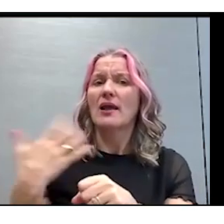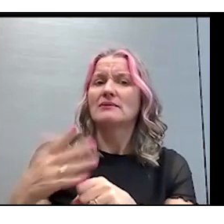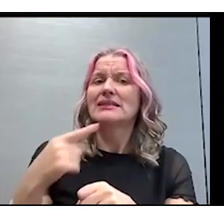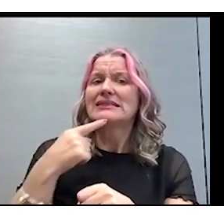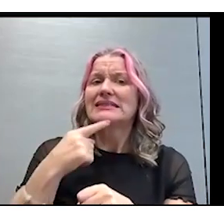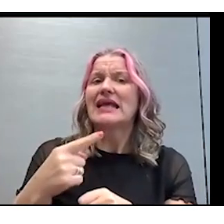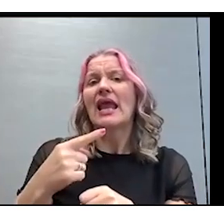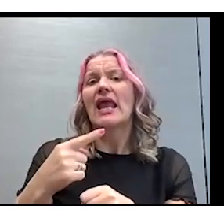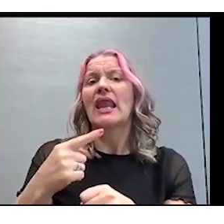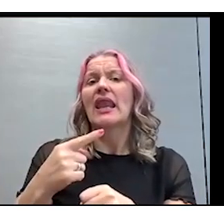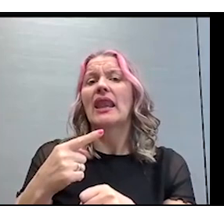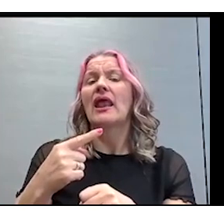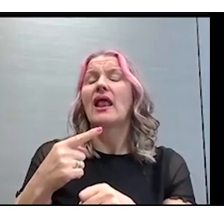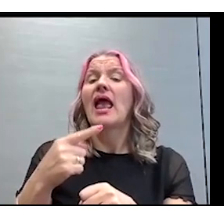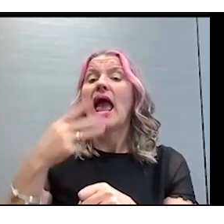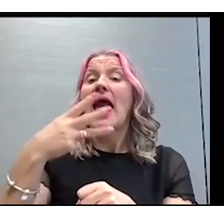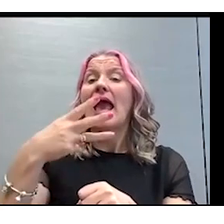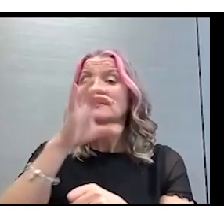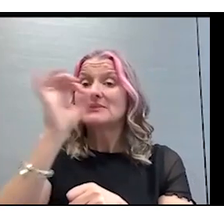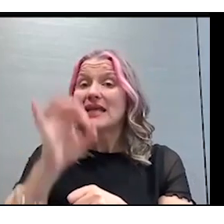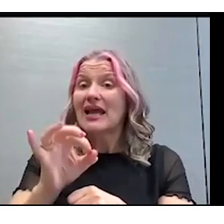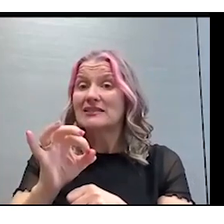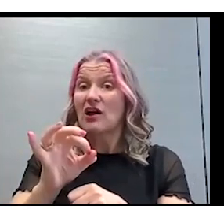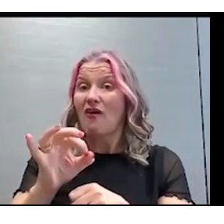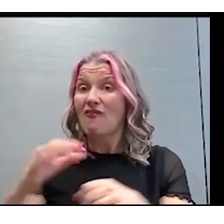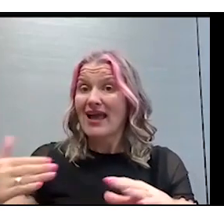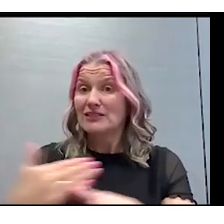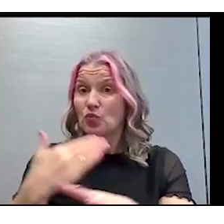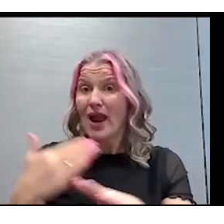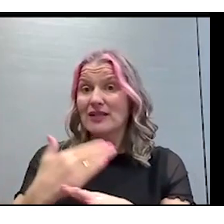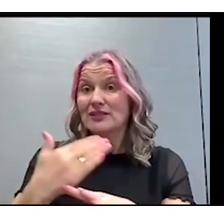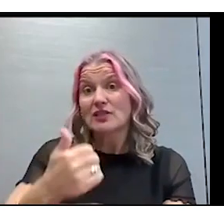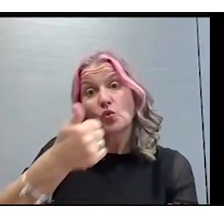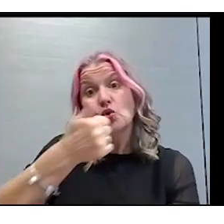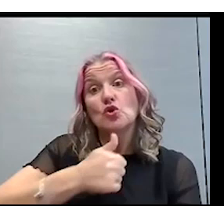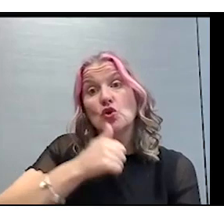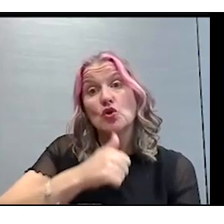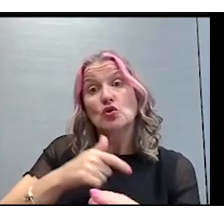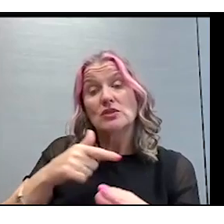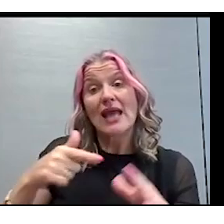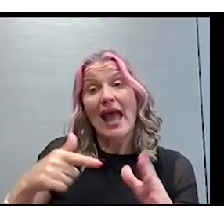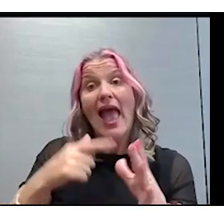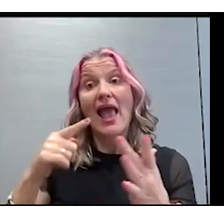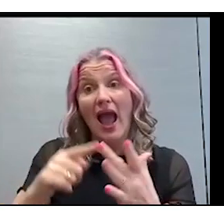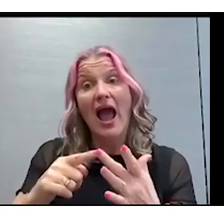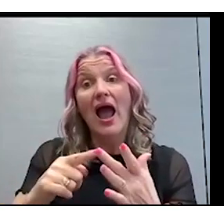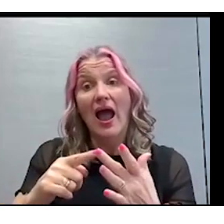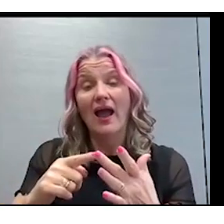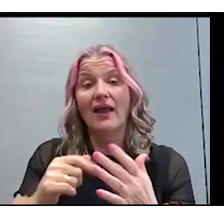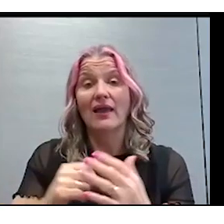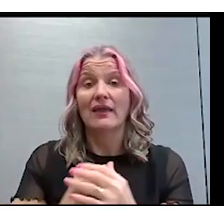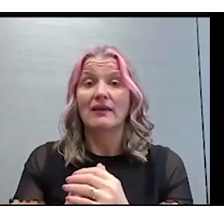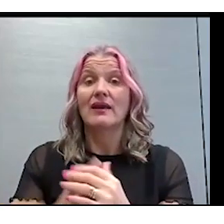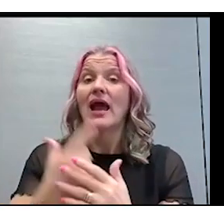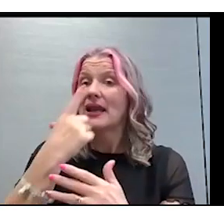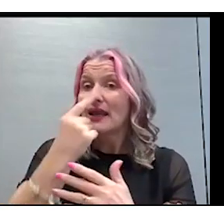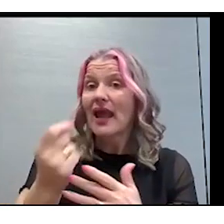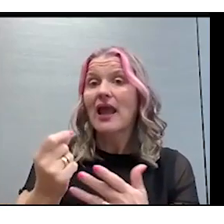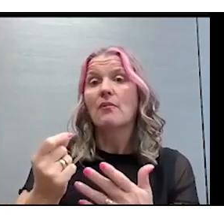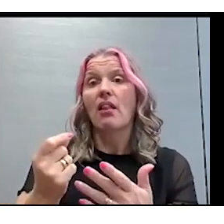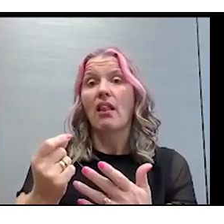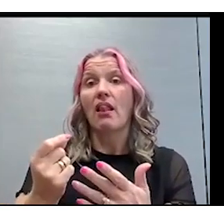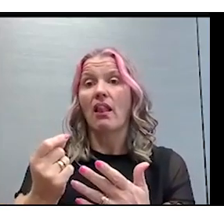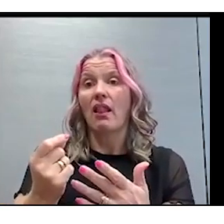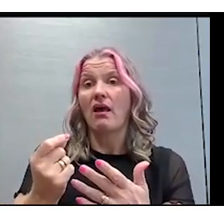of enterprises will use generative AI APIs and enable applications by 2026.